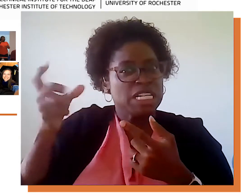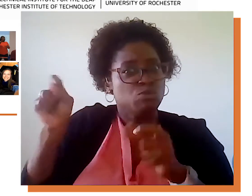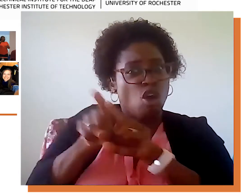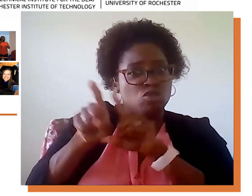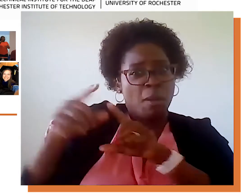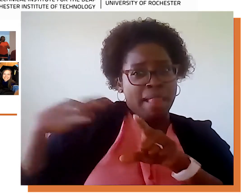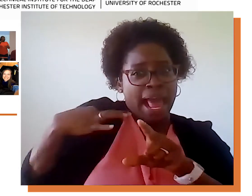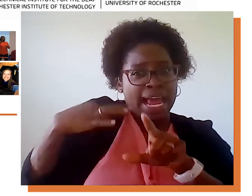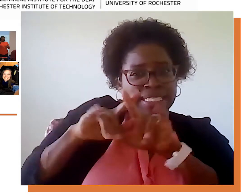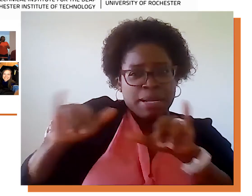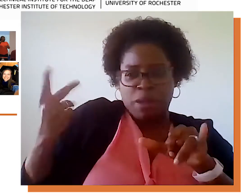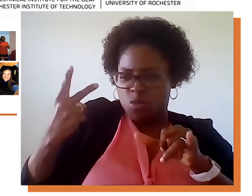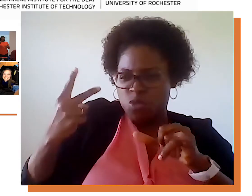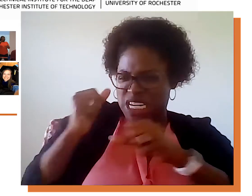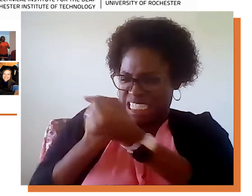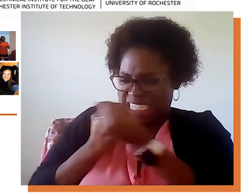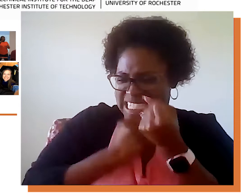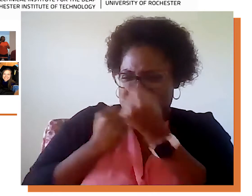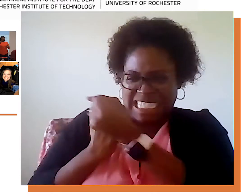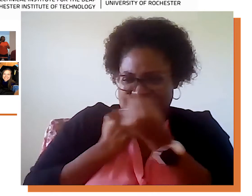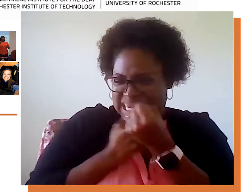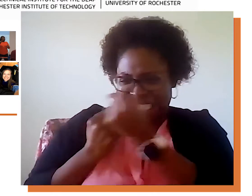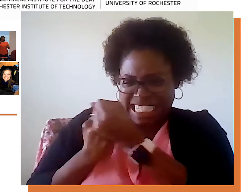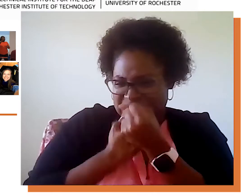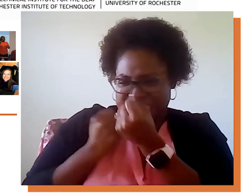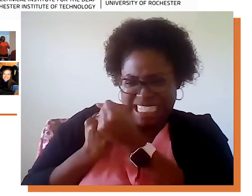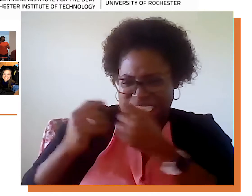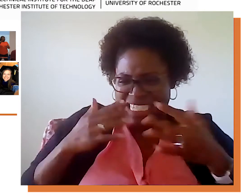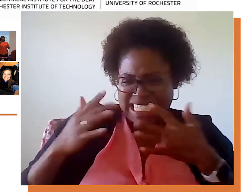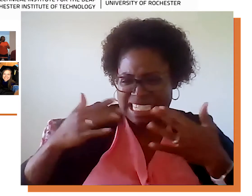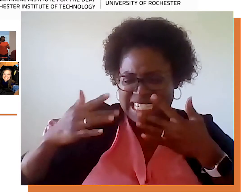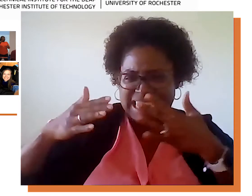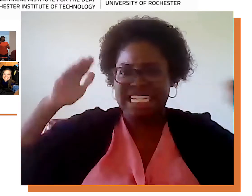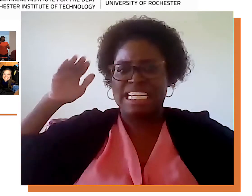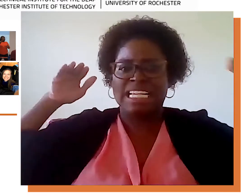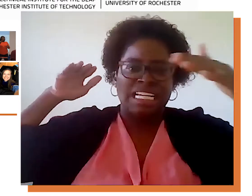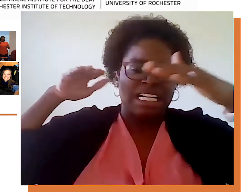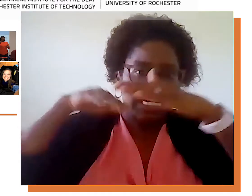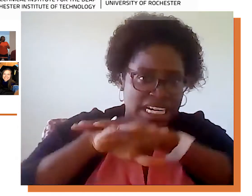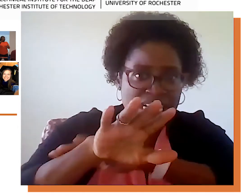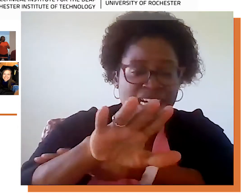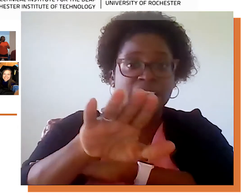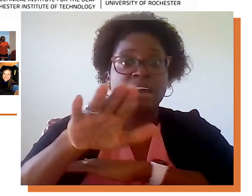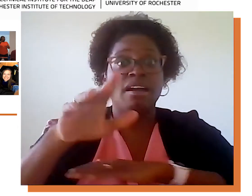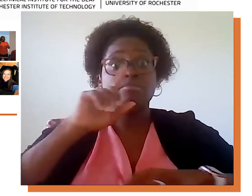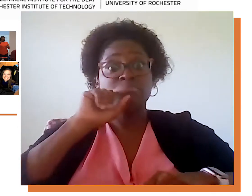applied at the same time that I did, and so we were a good cohort, supporting each other through that process.